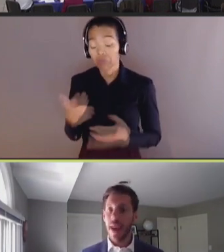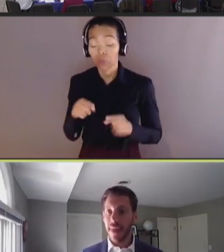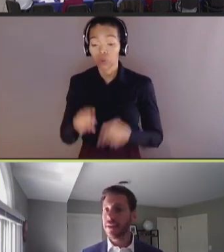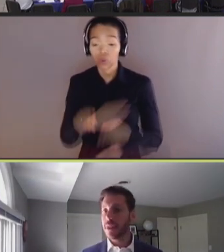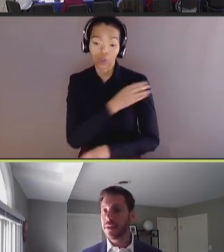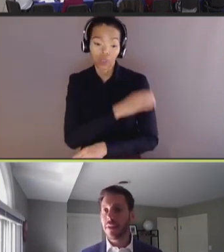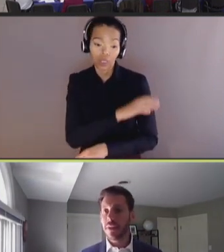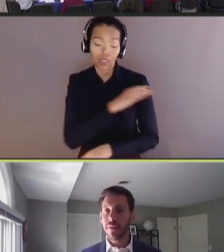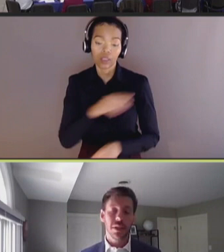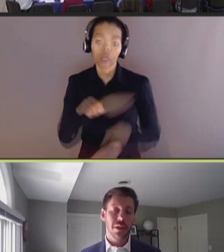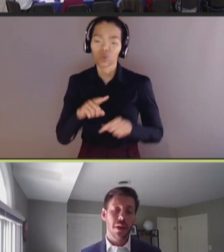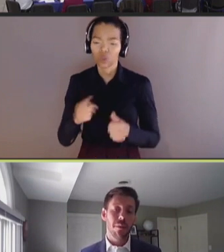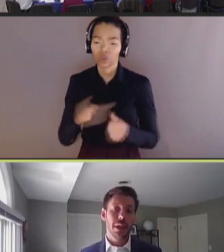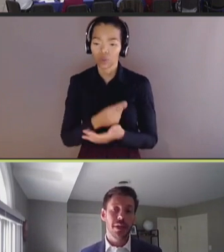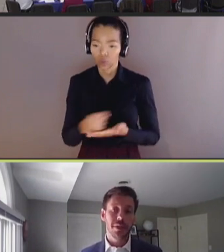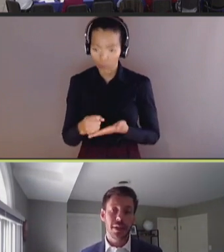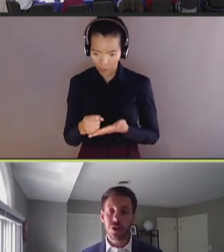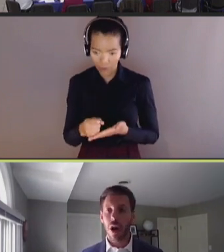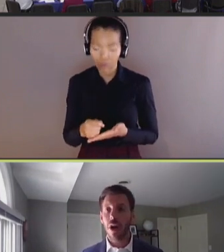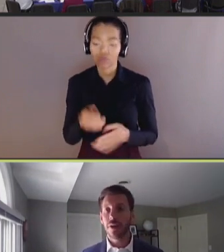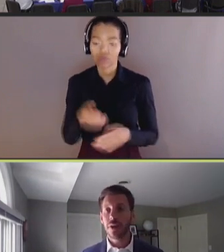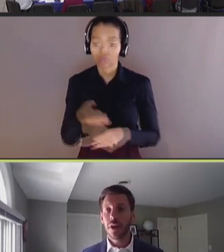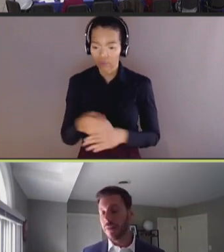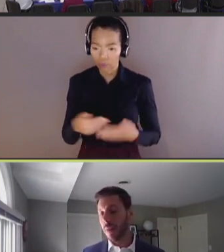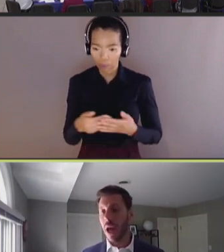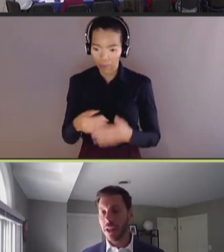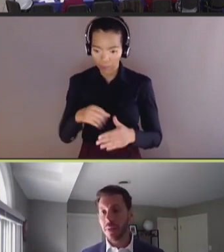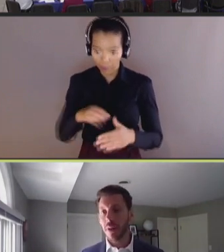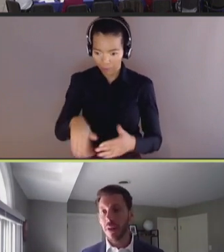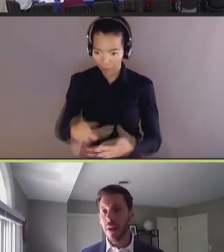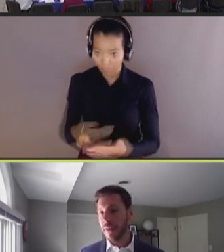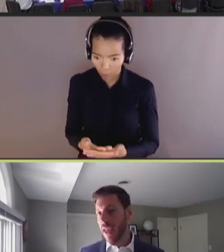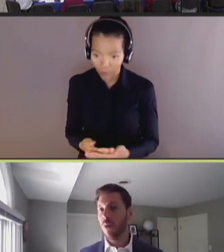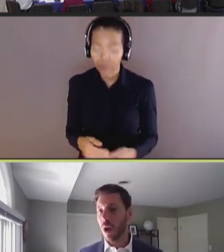And that does leave a difference. If somebody is discharged from the hospital, they have one